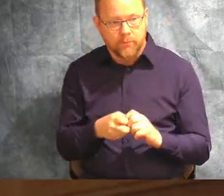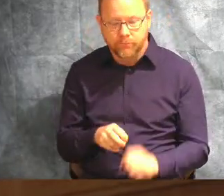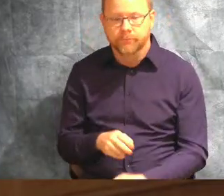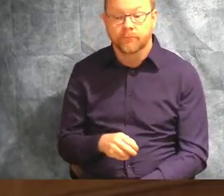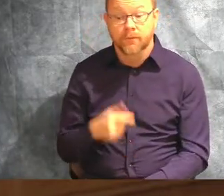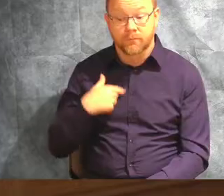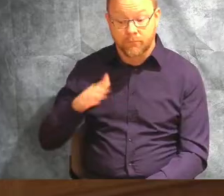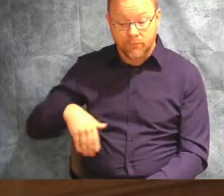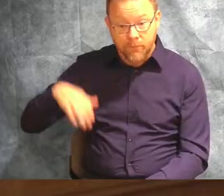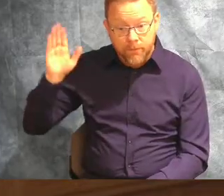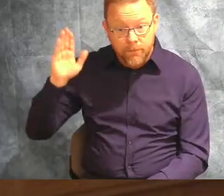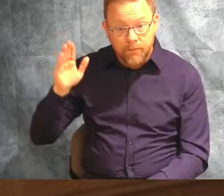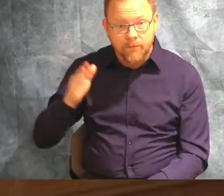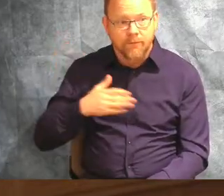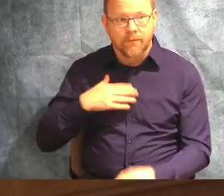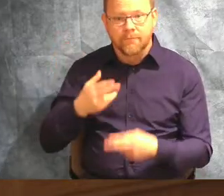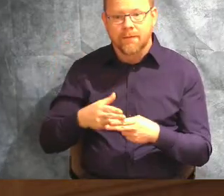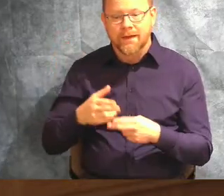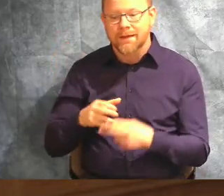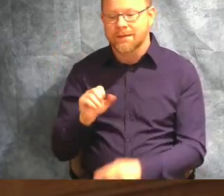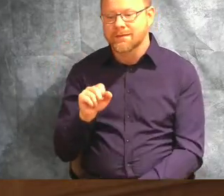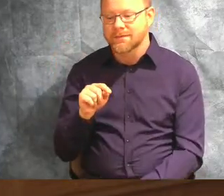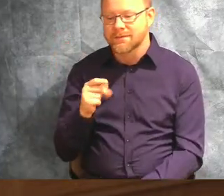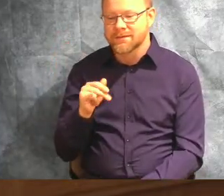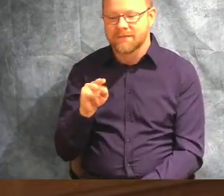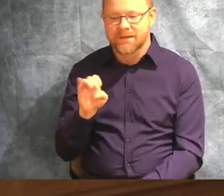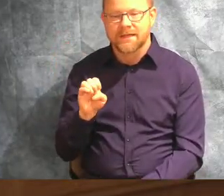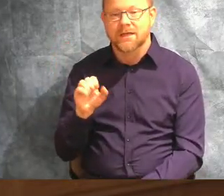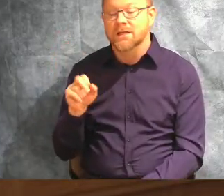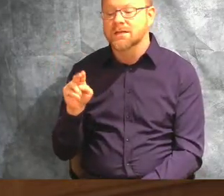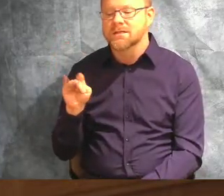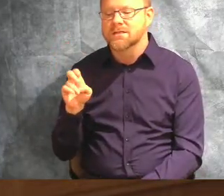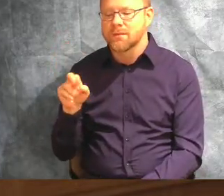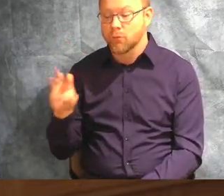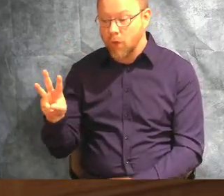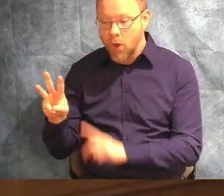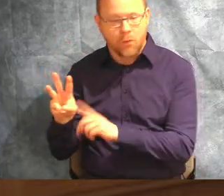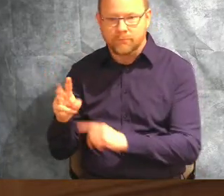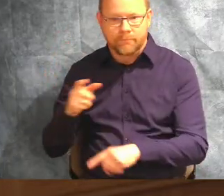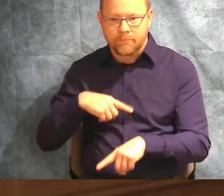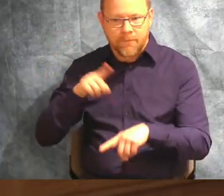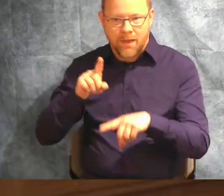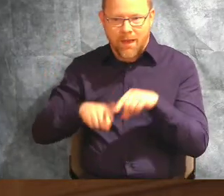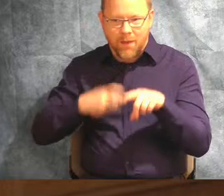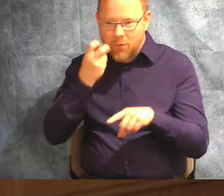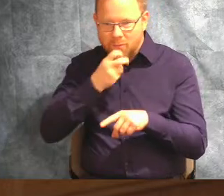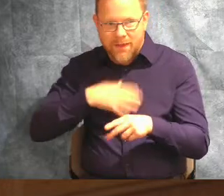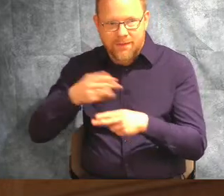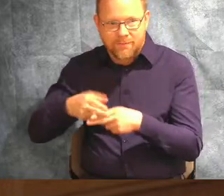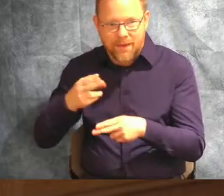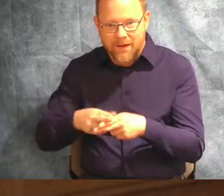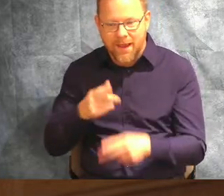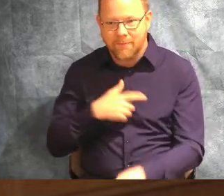growing up my name was Stephanie Summerow and so I could not pronounce it. So it was Danny Dunaro and